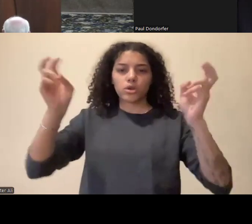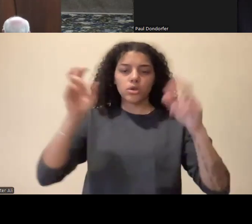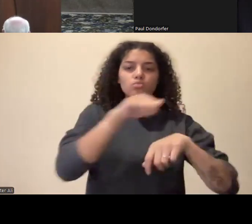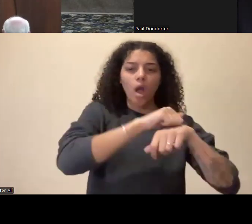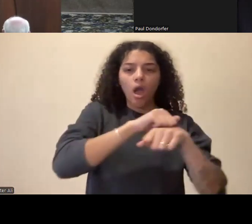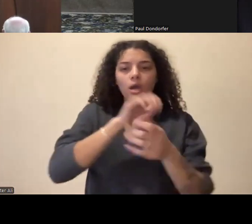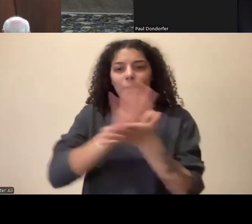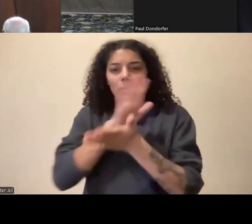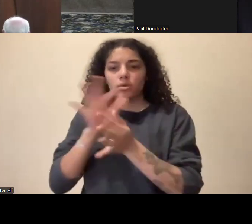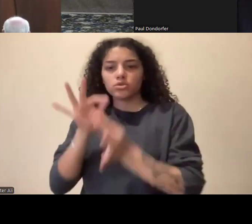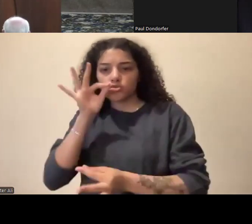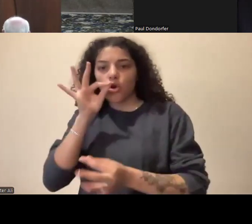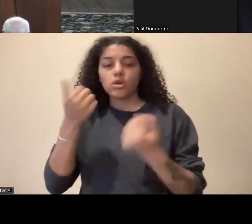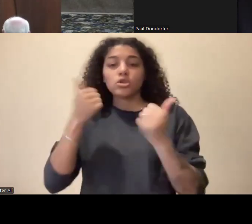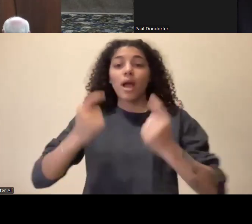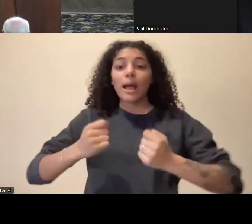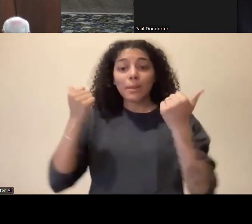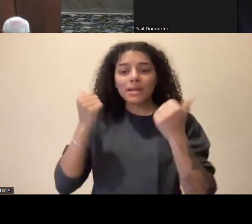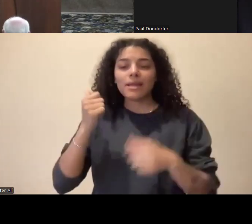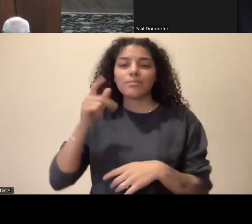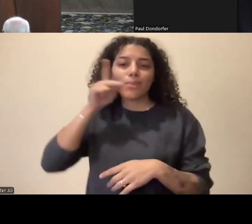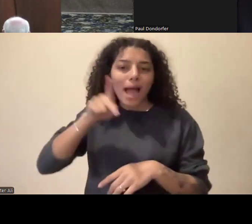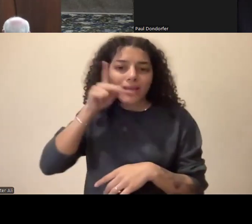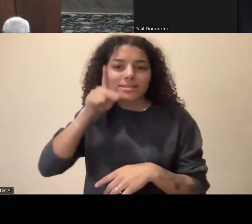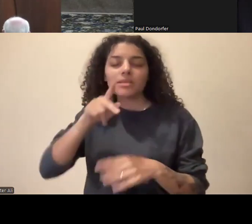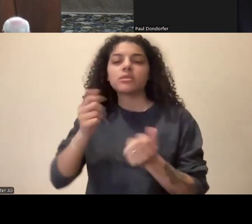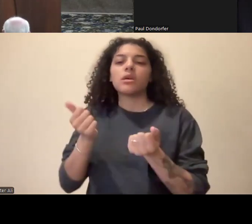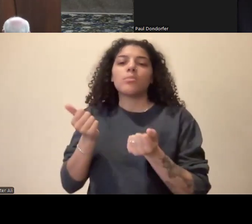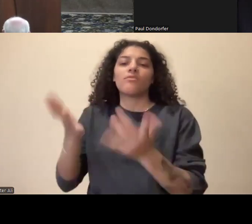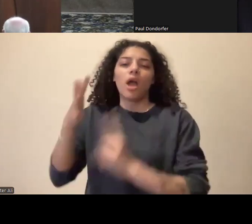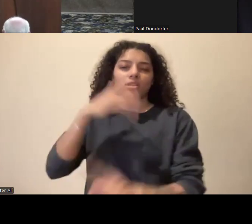eliminating single-use plastics and promoting eco-friendly alternatives in the community